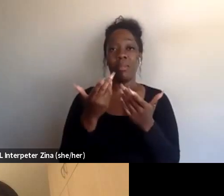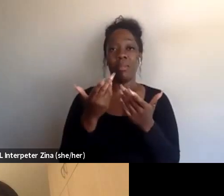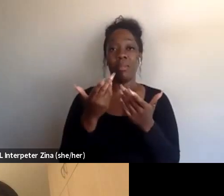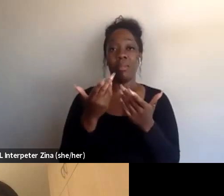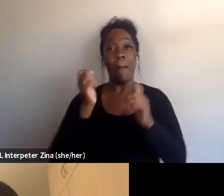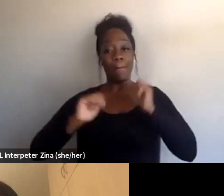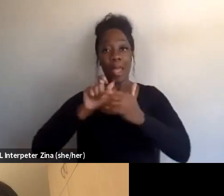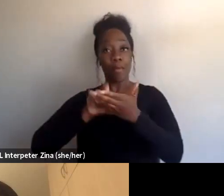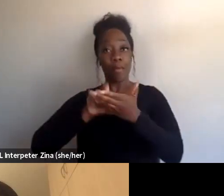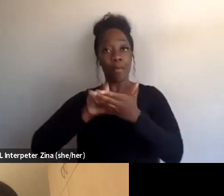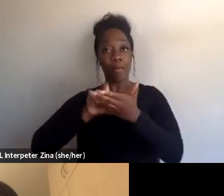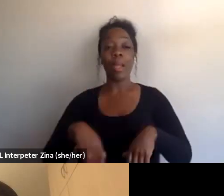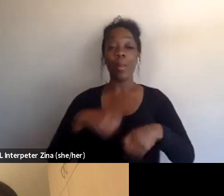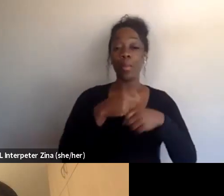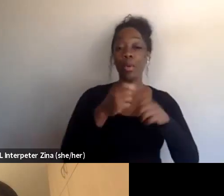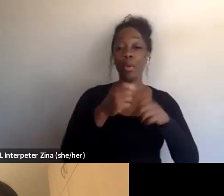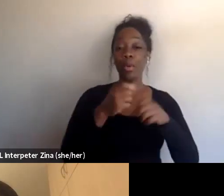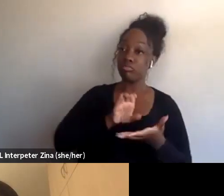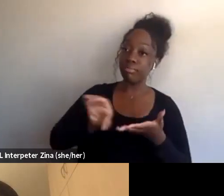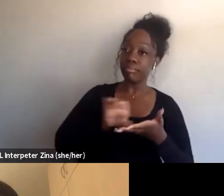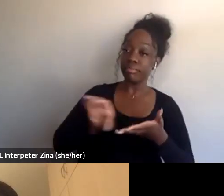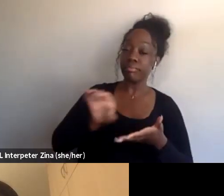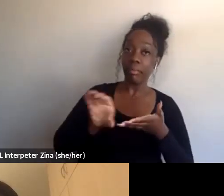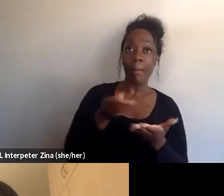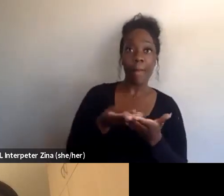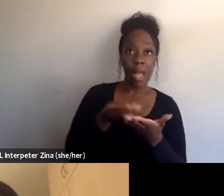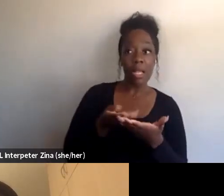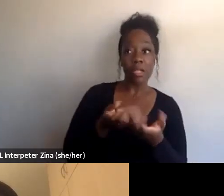So it really allowed me to really explore and expand